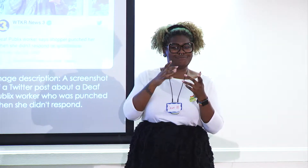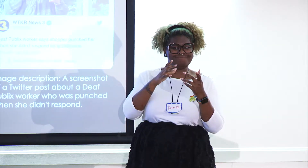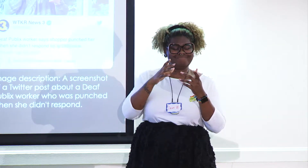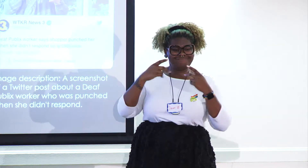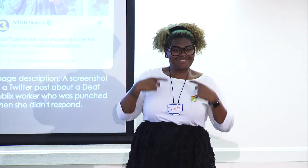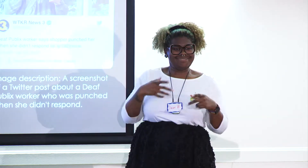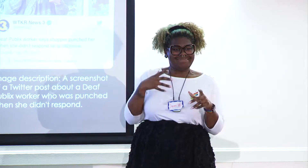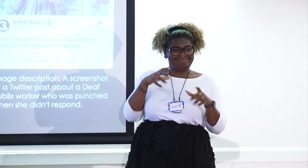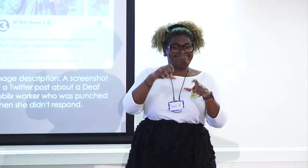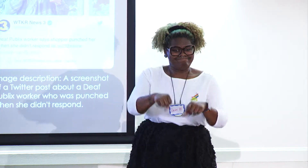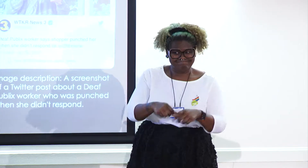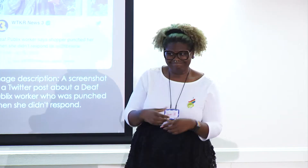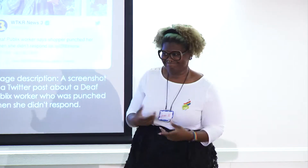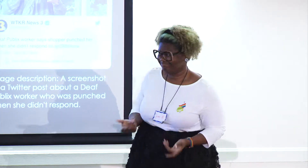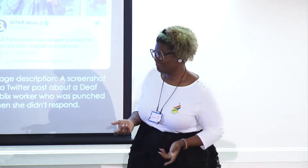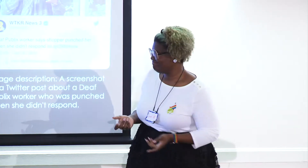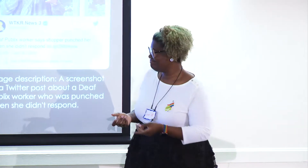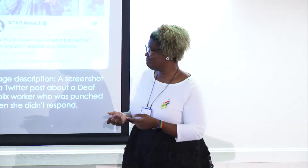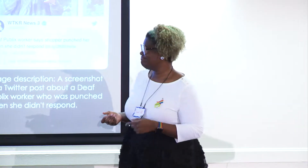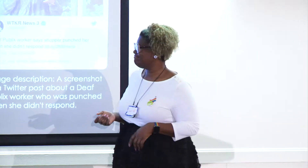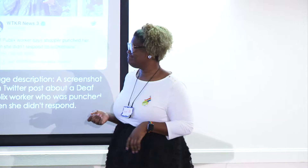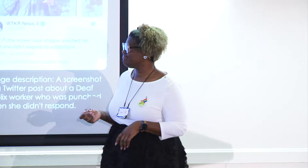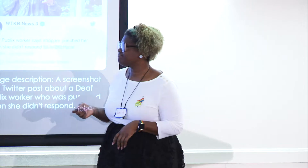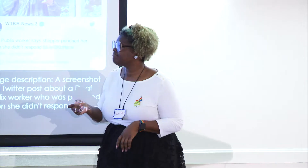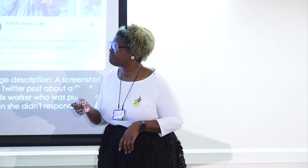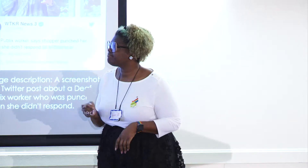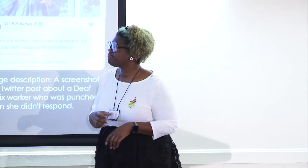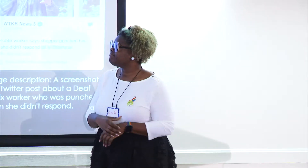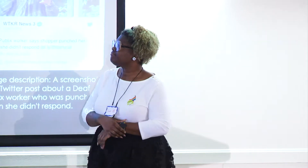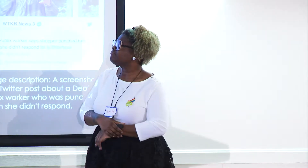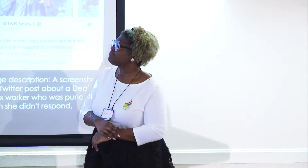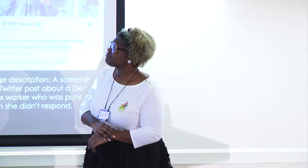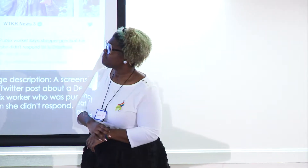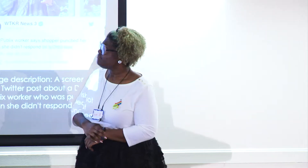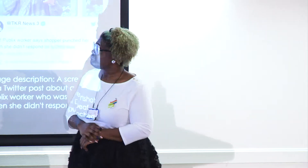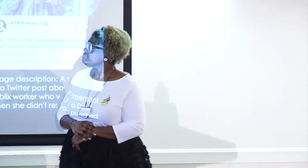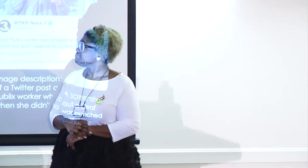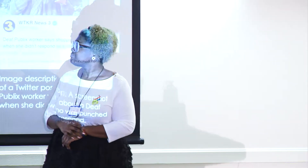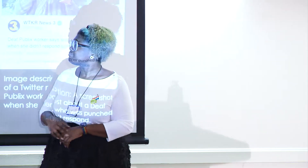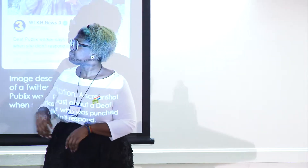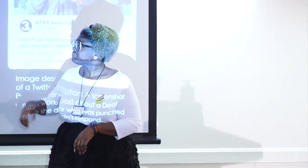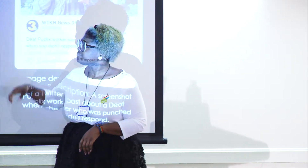You know, if, with the first address of "excuse me," there was no reaction, perhaps that customer